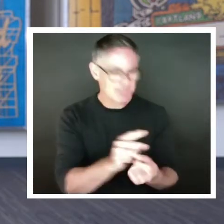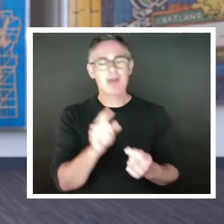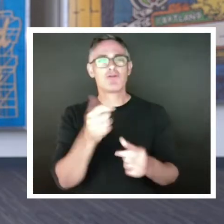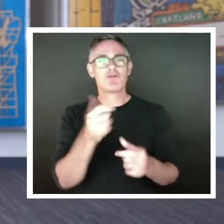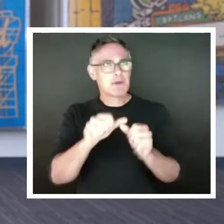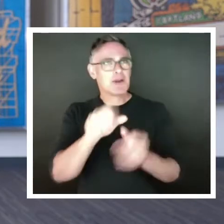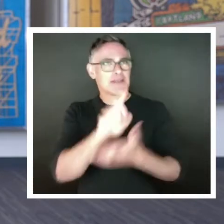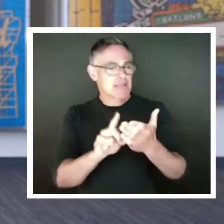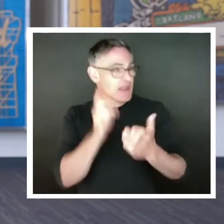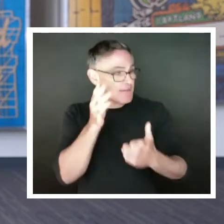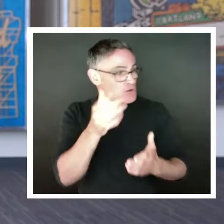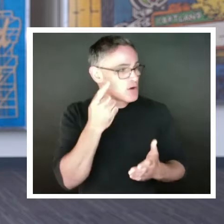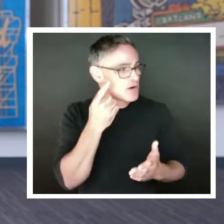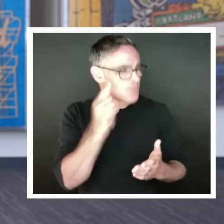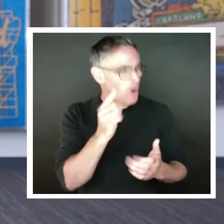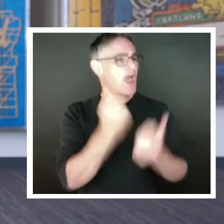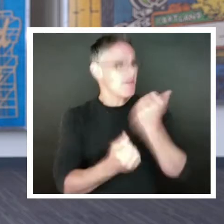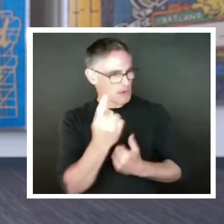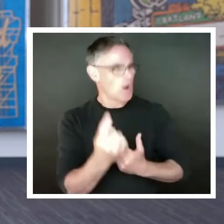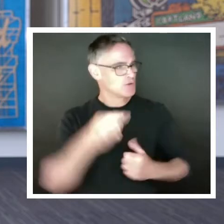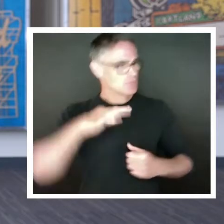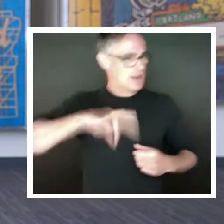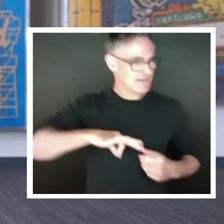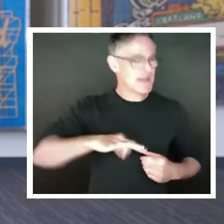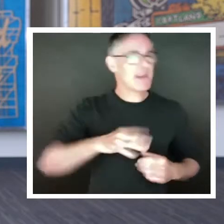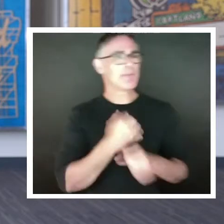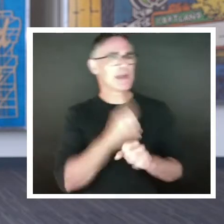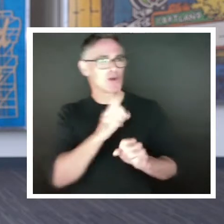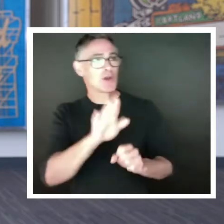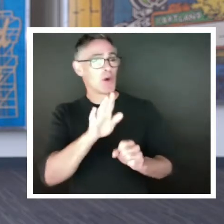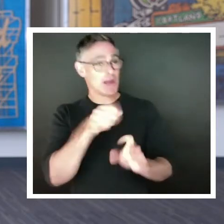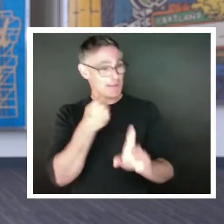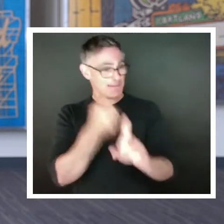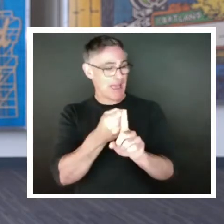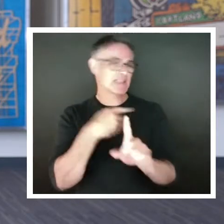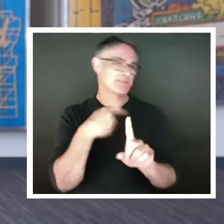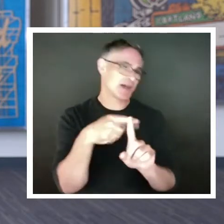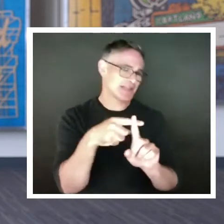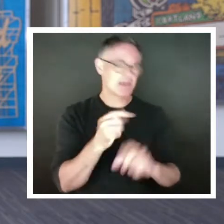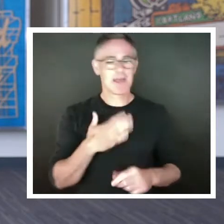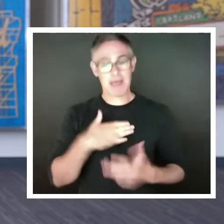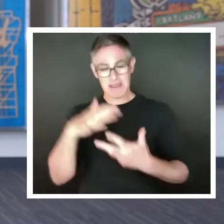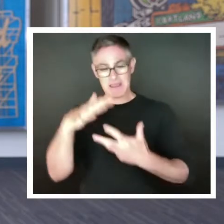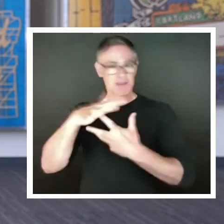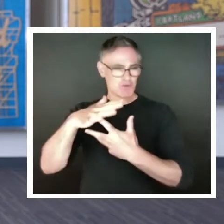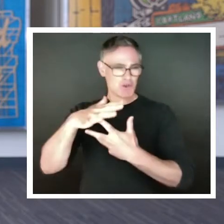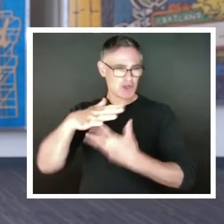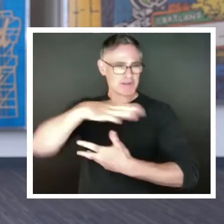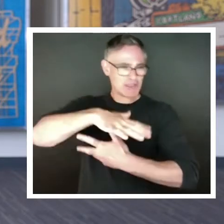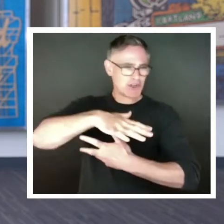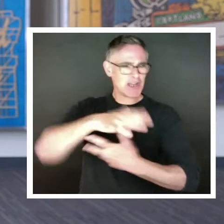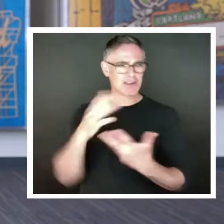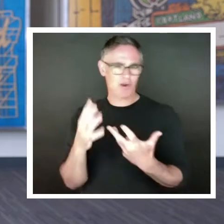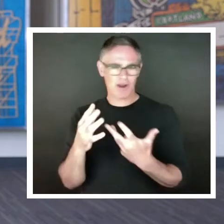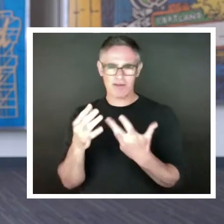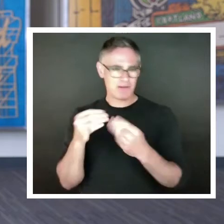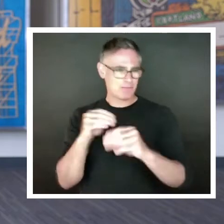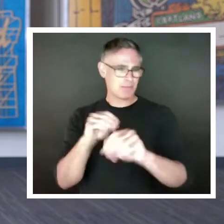and make sure your impact is a positive one. My junior and senior year sort of blended together from the pandemic.